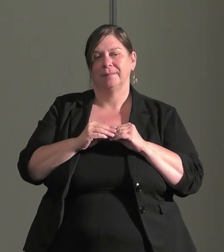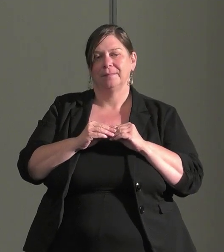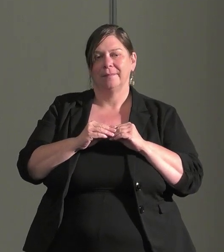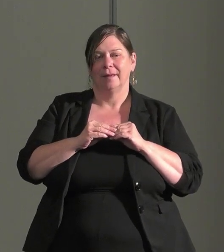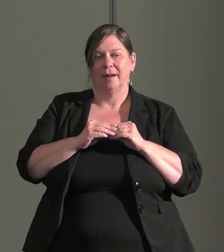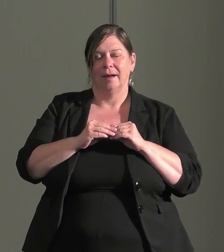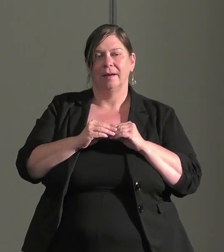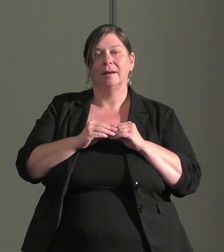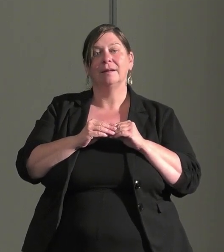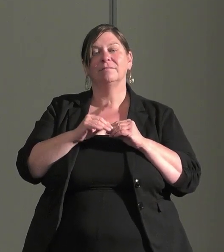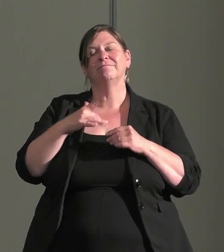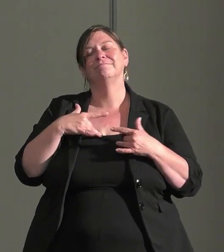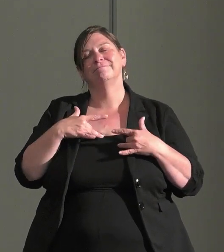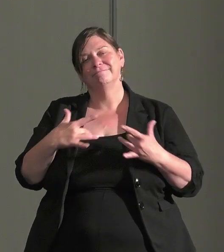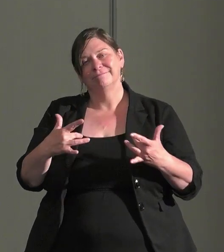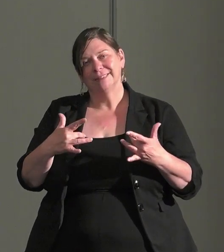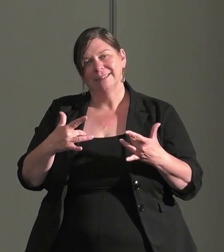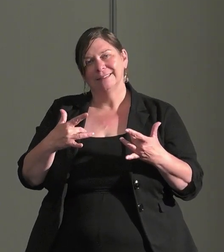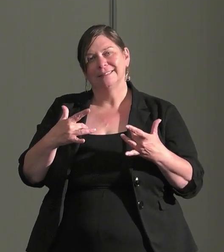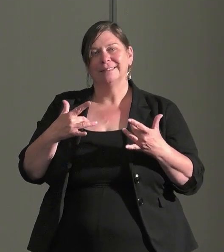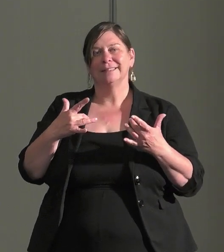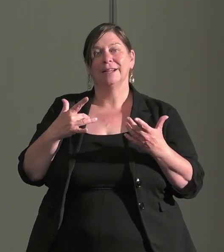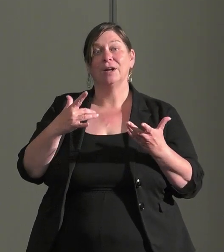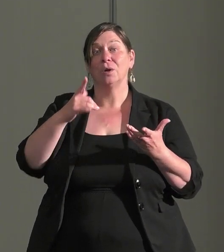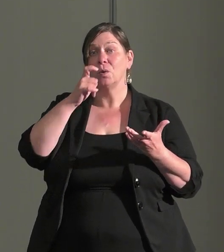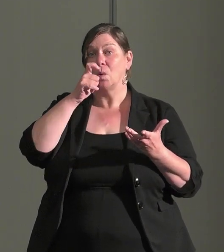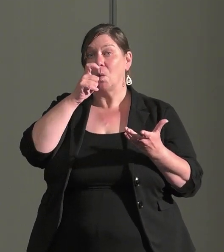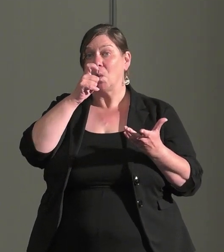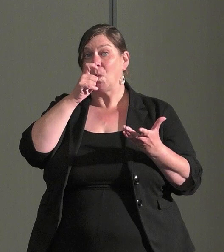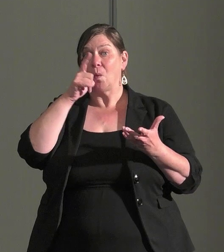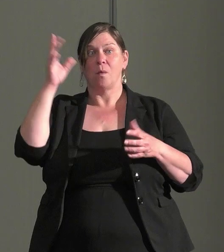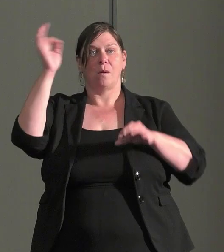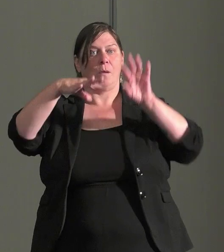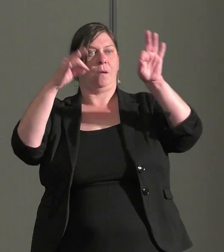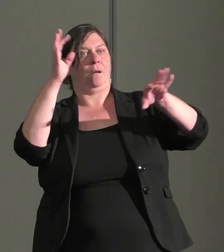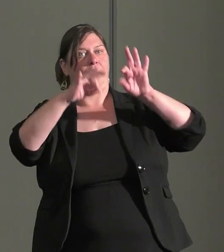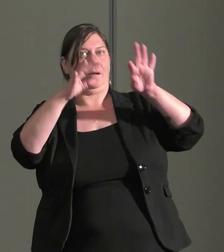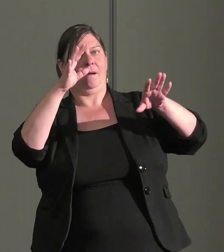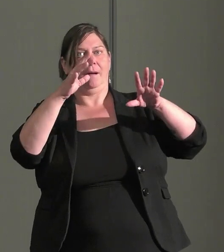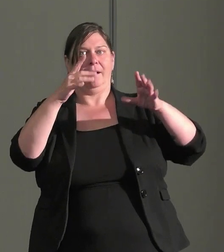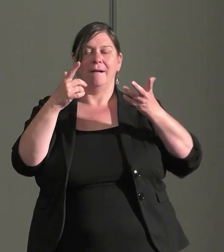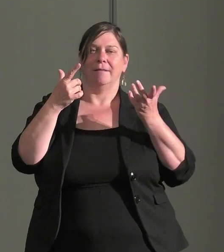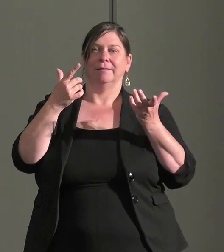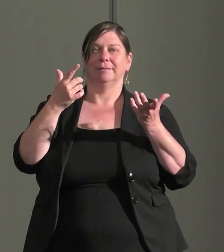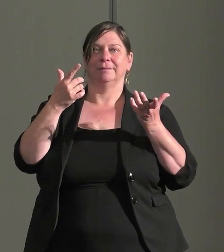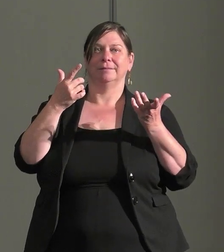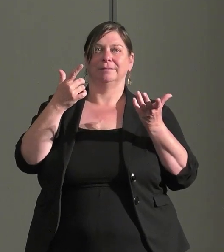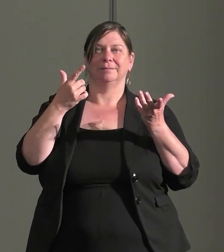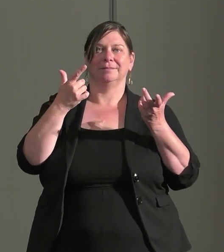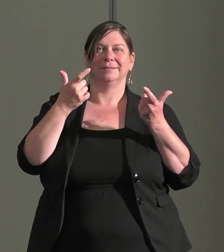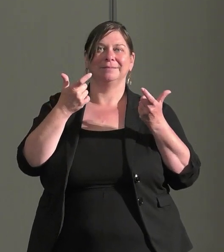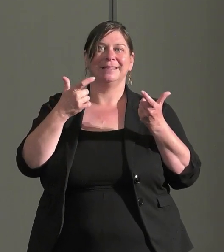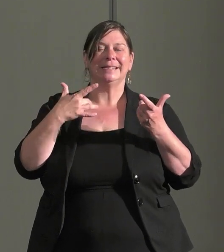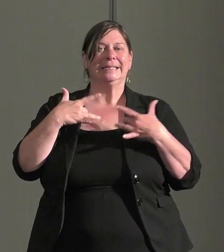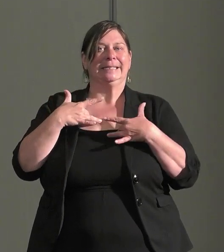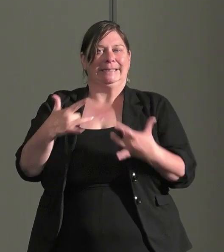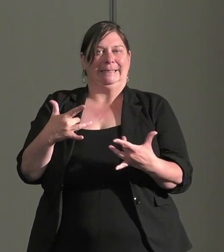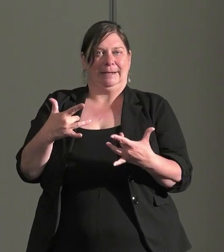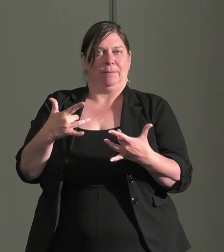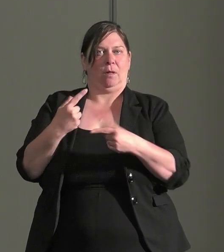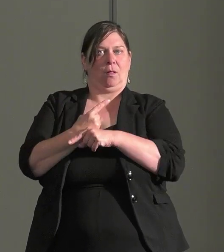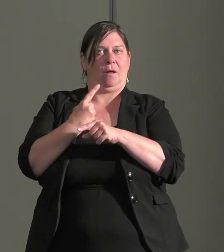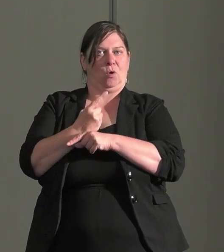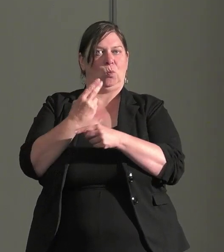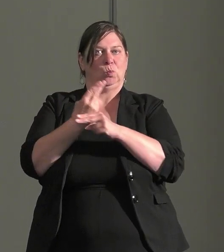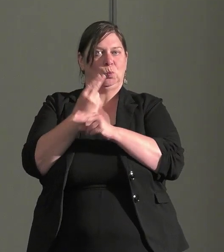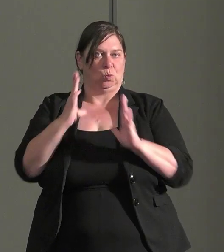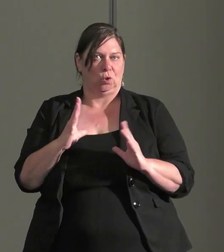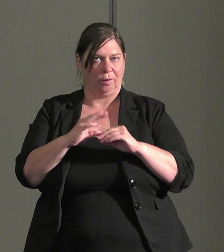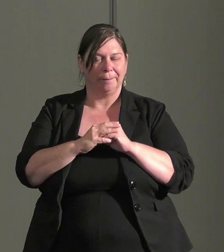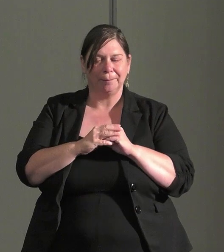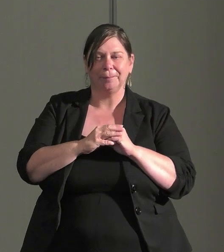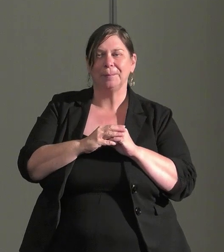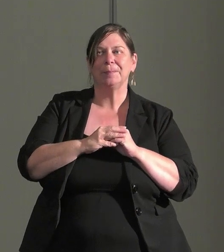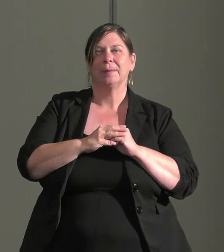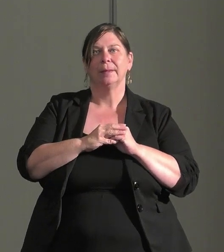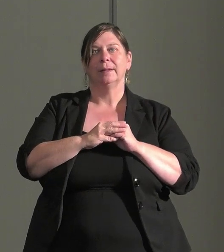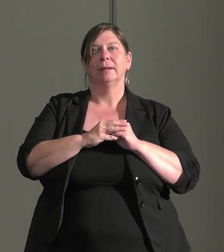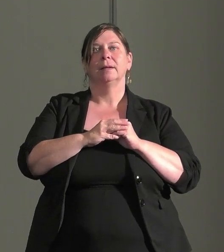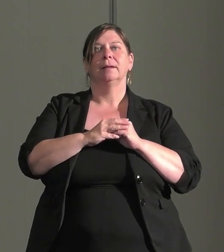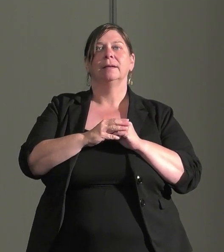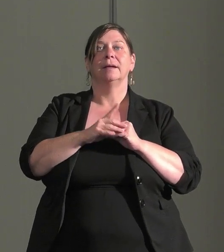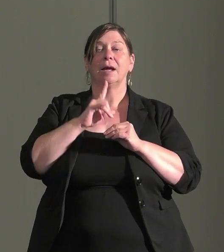And it tends to be driven by large typical user. So being inclusive in your innovation